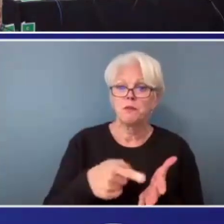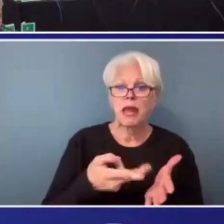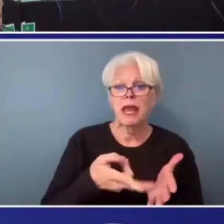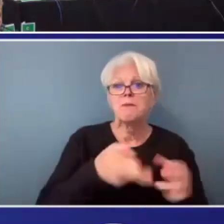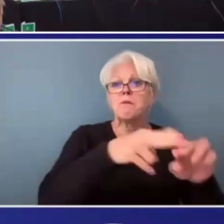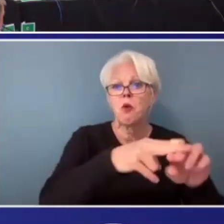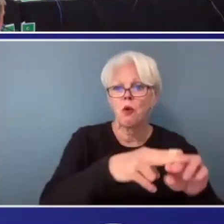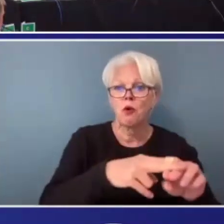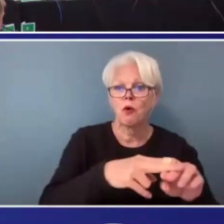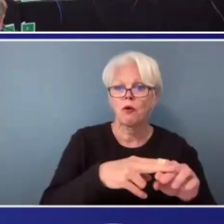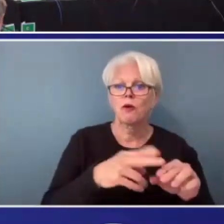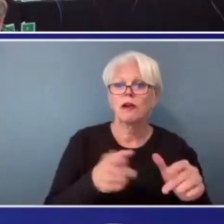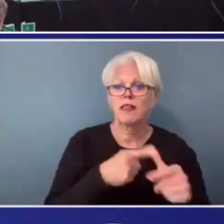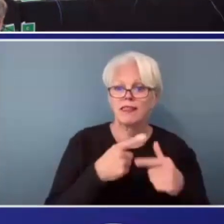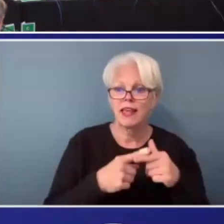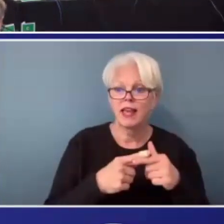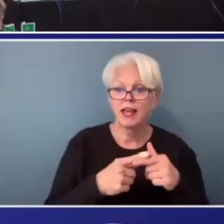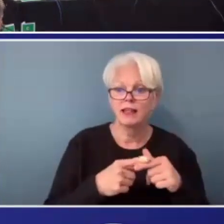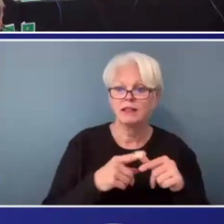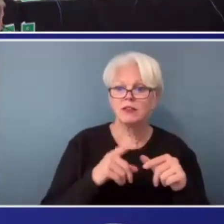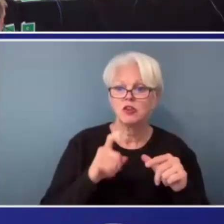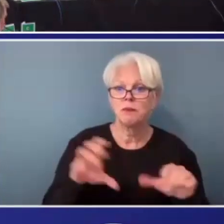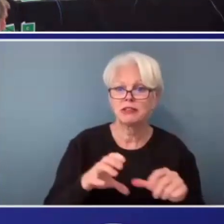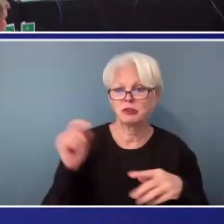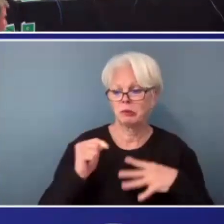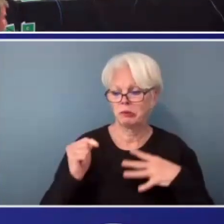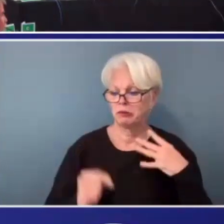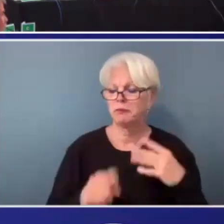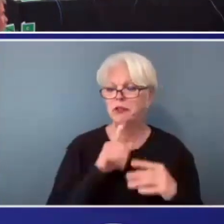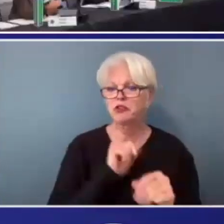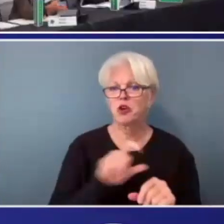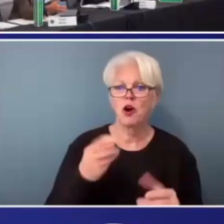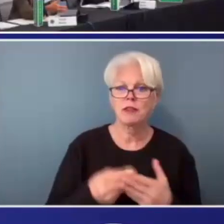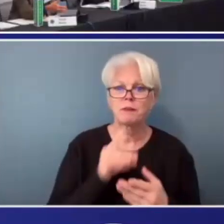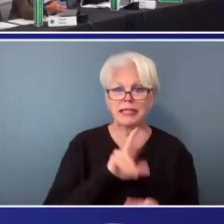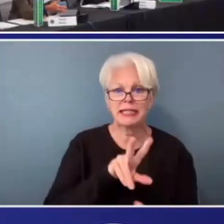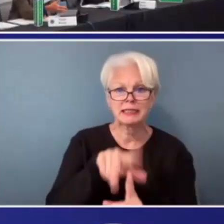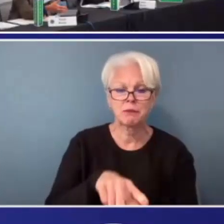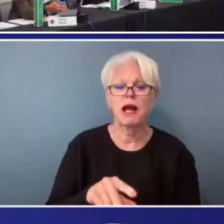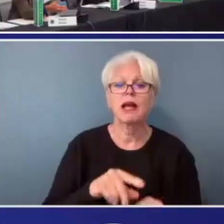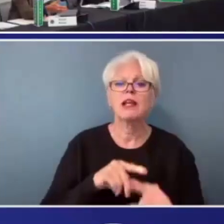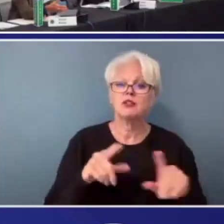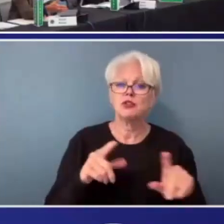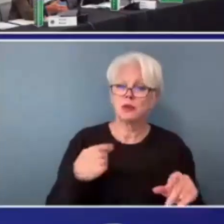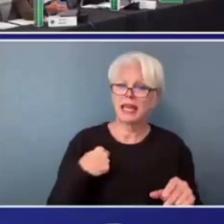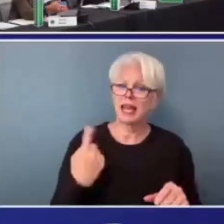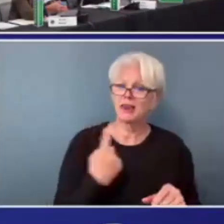that needs to be taken after the fact to make sure all the money is applied. Is there a mechanism in place for a borrower